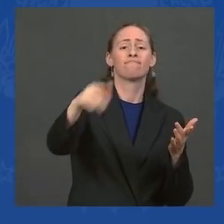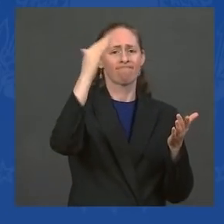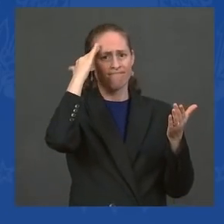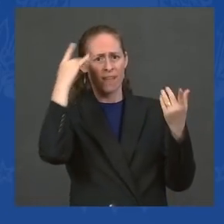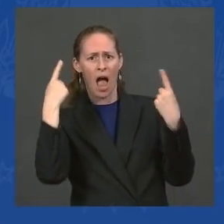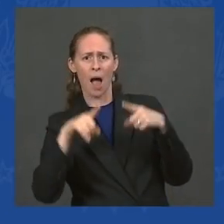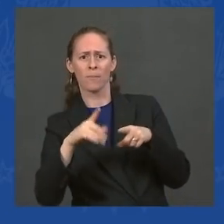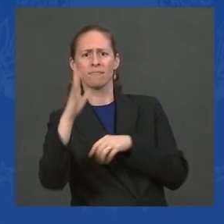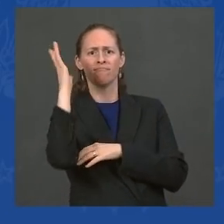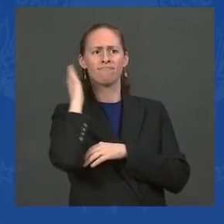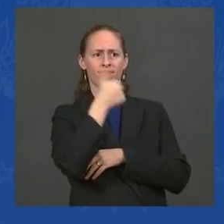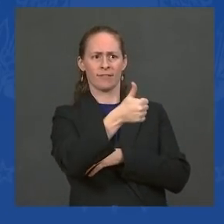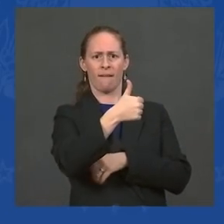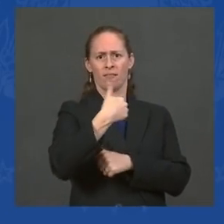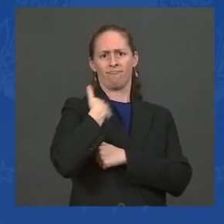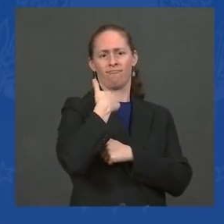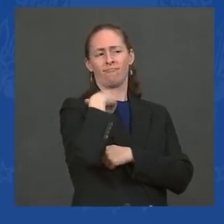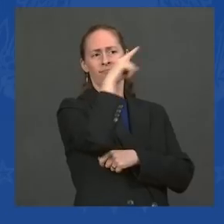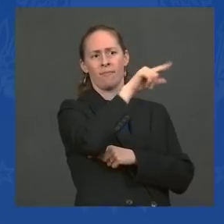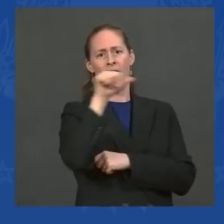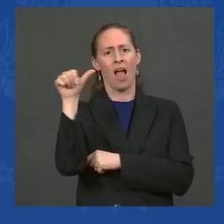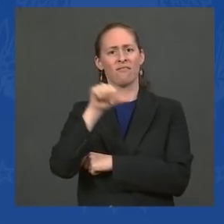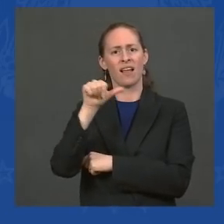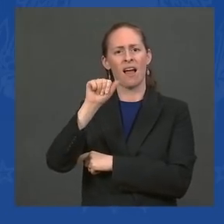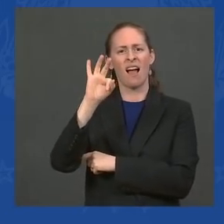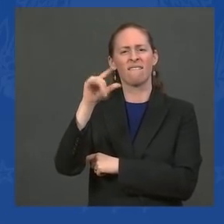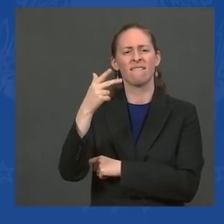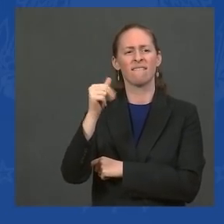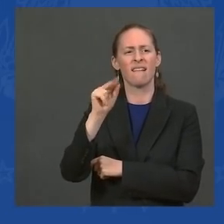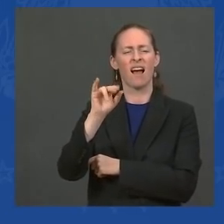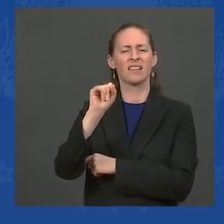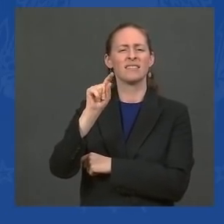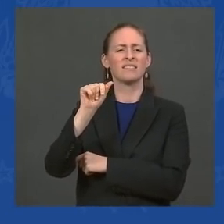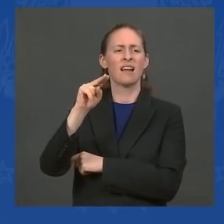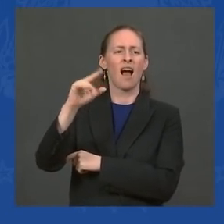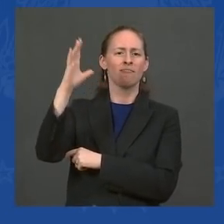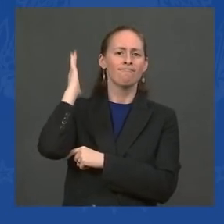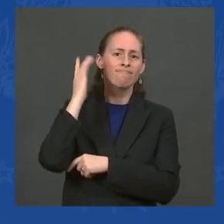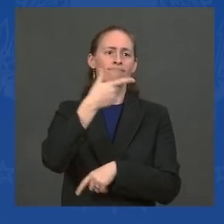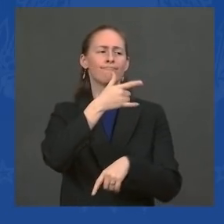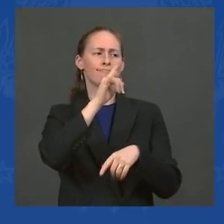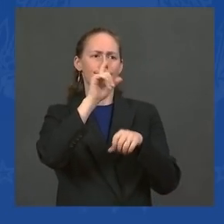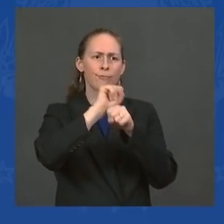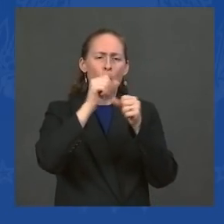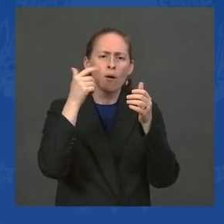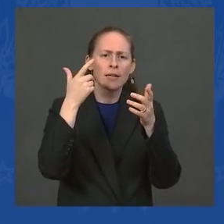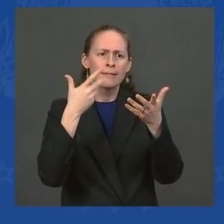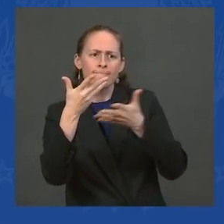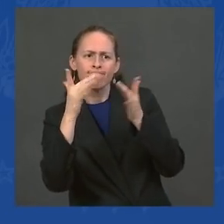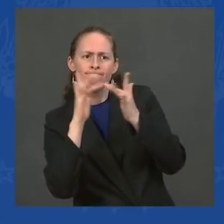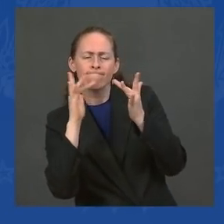with the former governor of Delaware, Jack Markell, now, who's placing Afghan refugees coming out of Afghanistan.